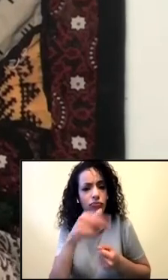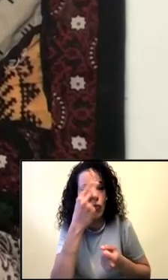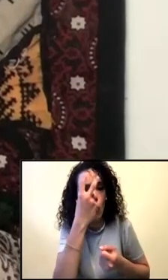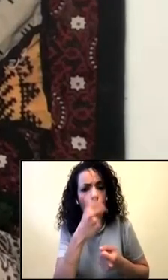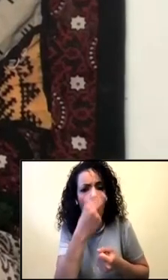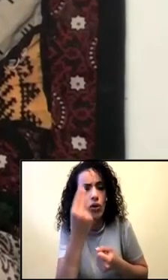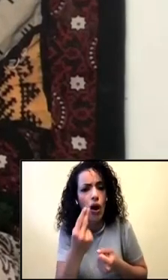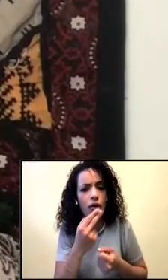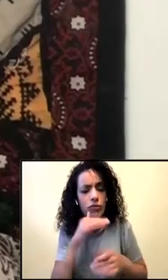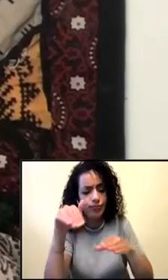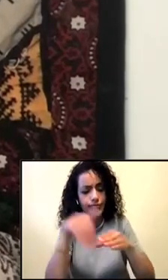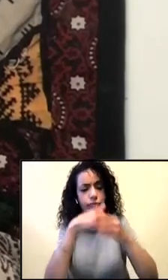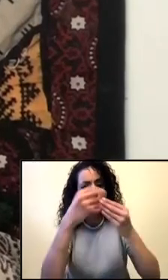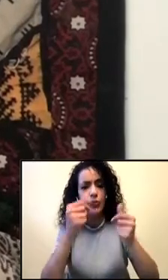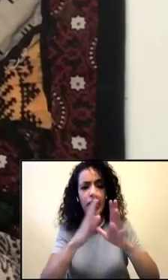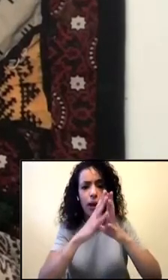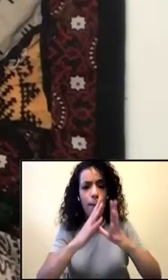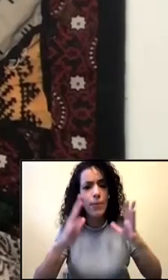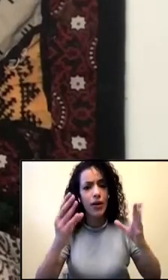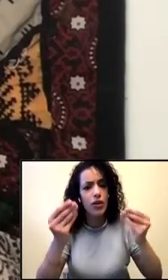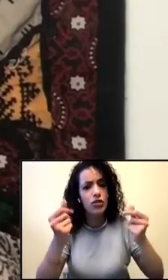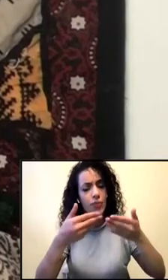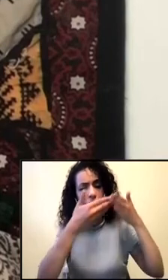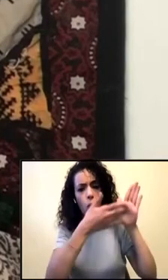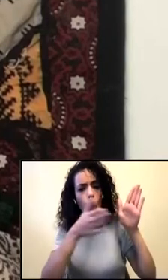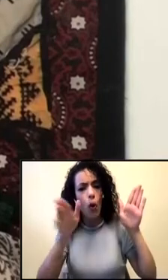something bigger and something wider, and something more integrated.